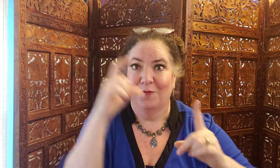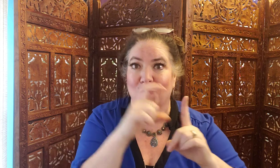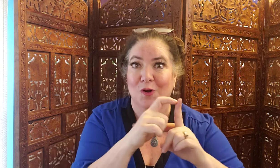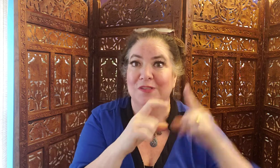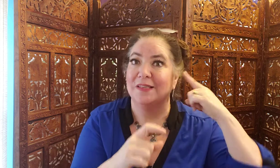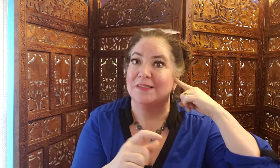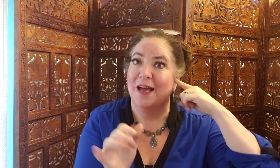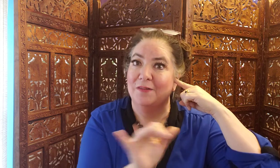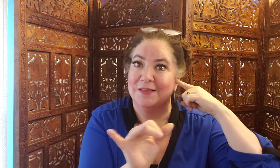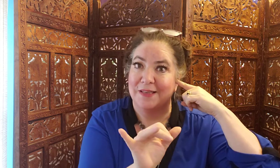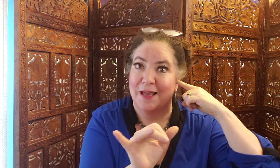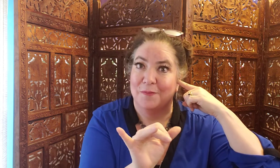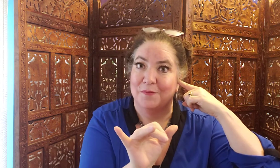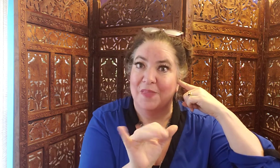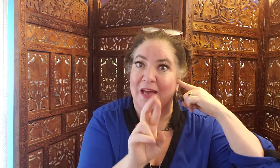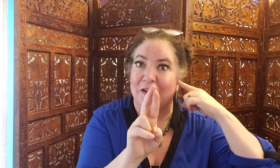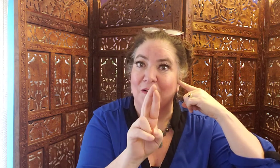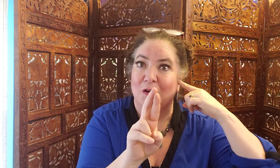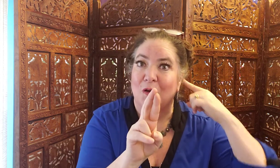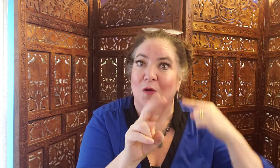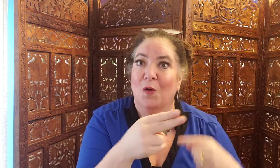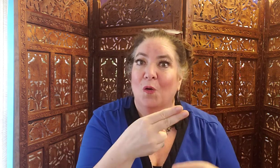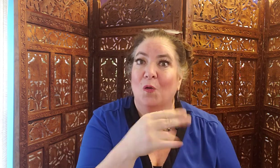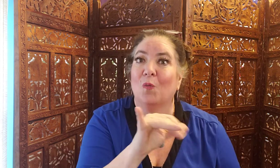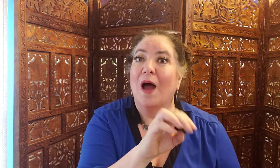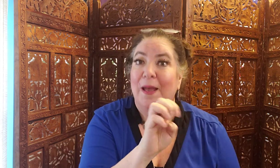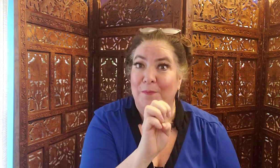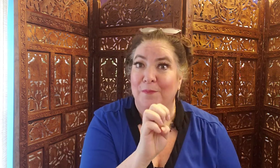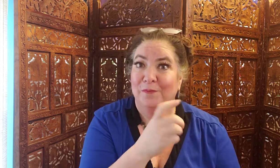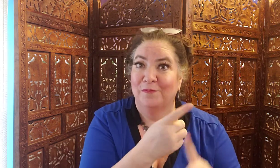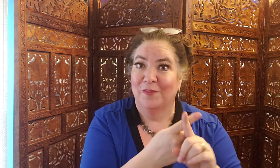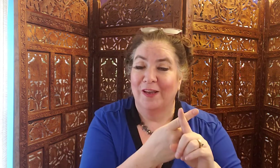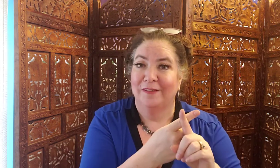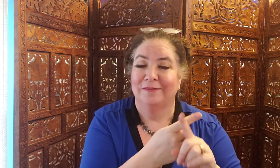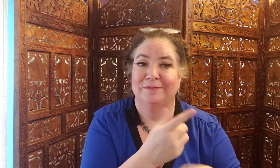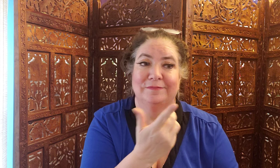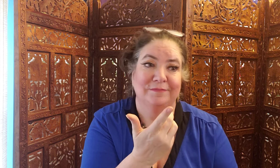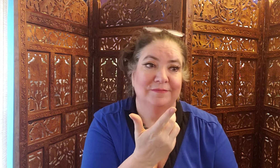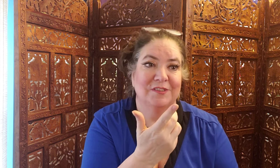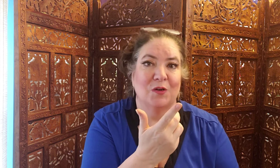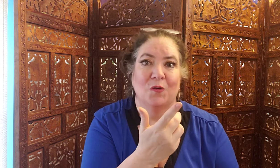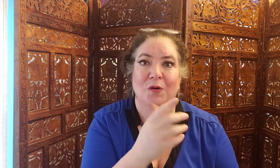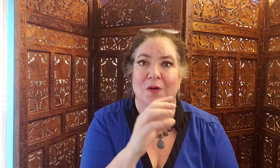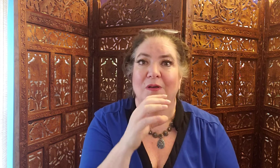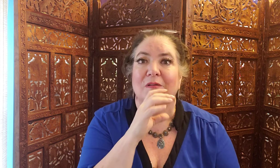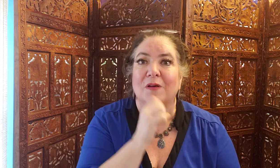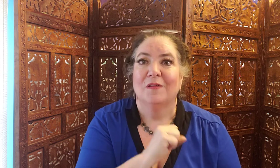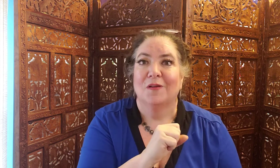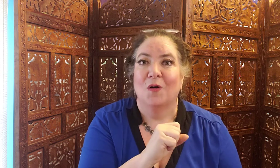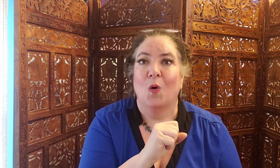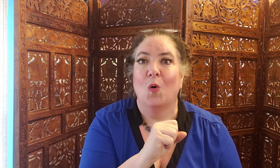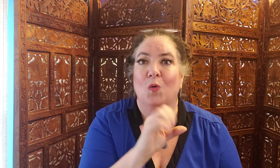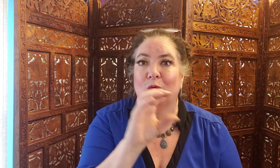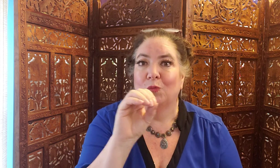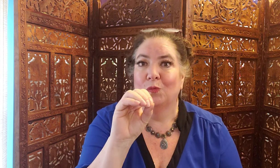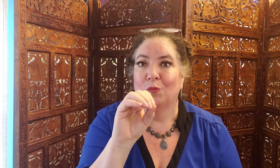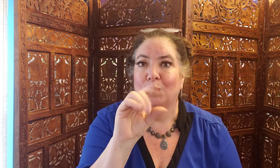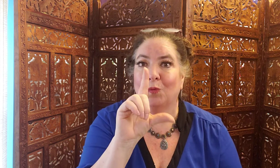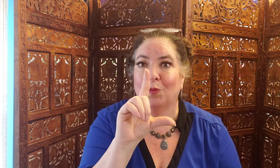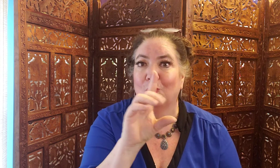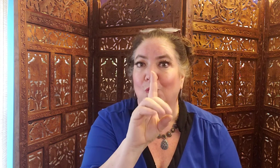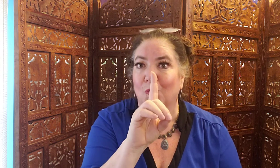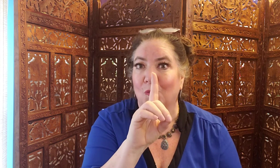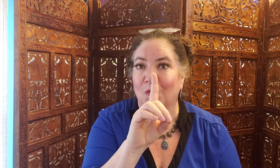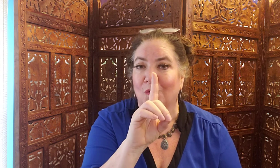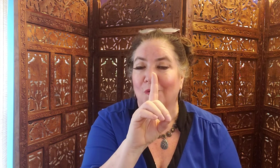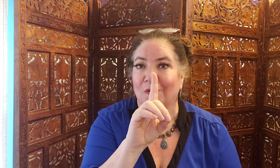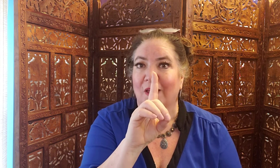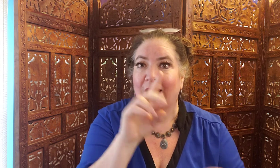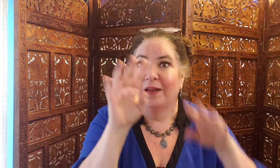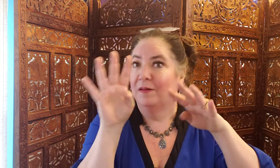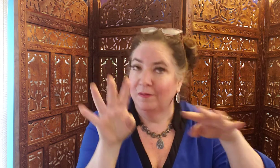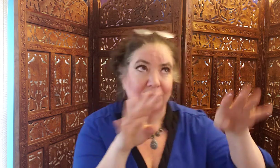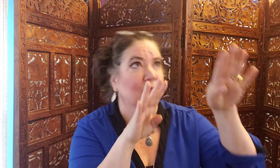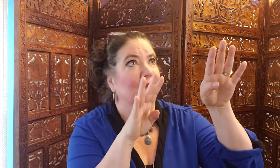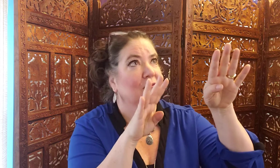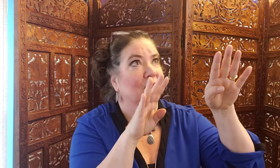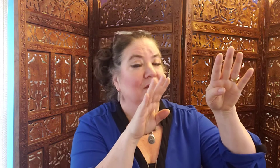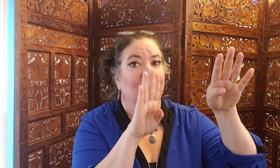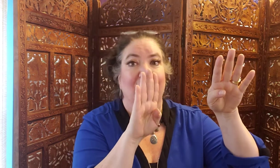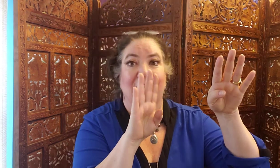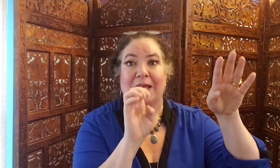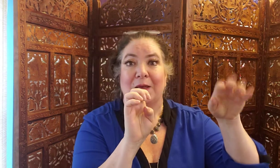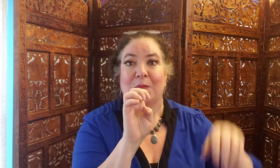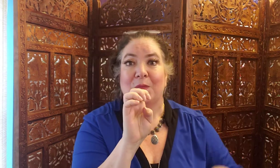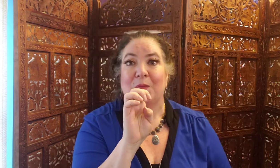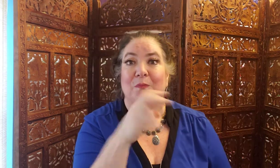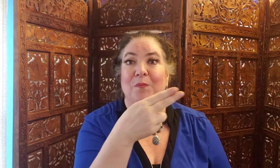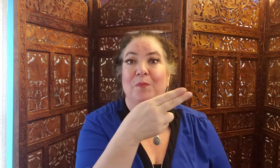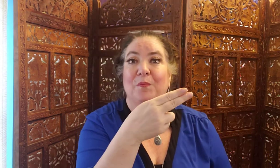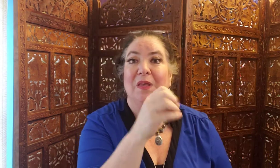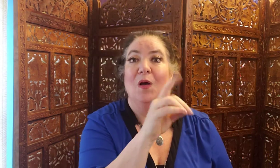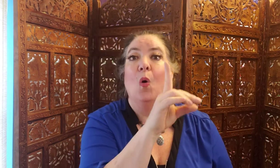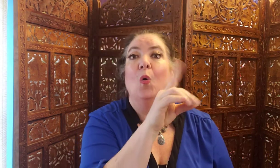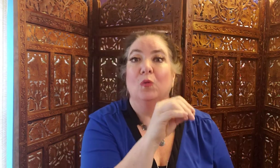of words that sound the same, that rhyme, right? old and behold